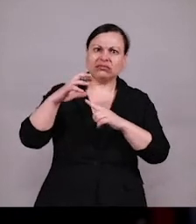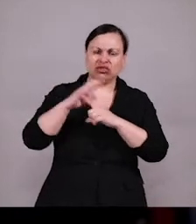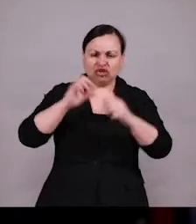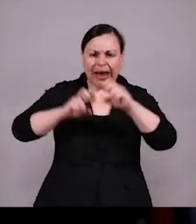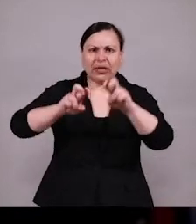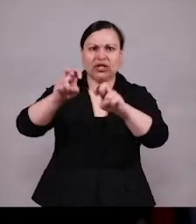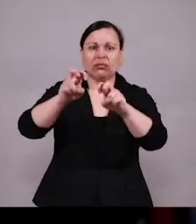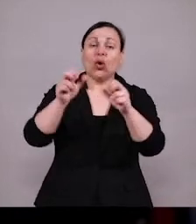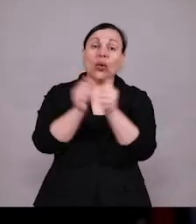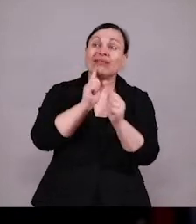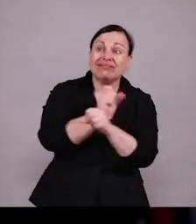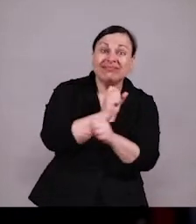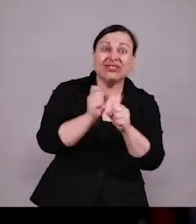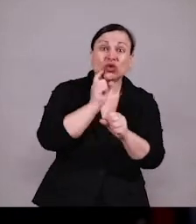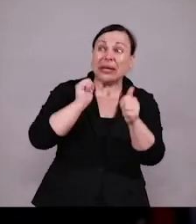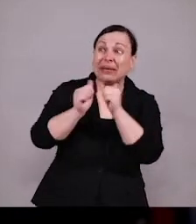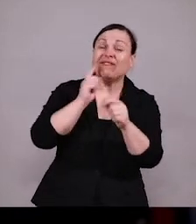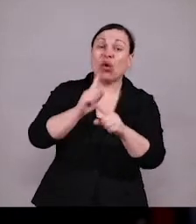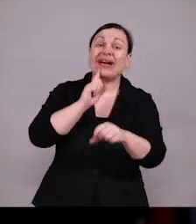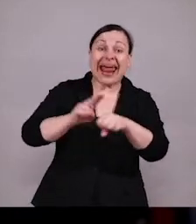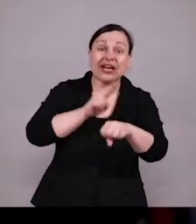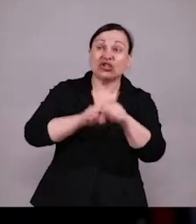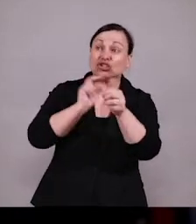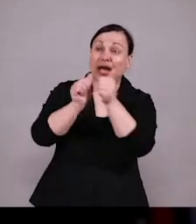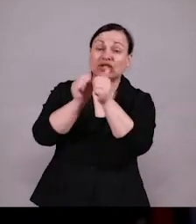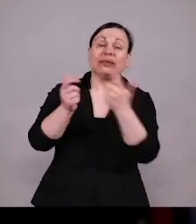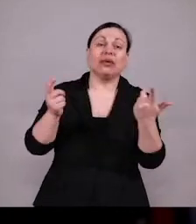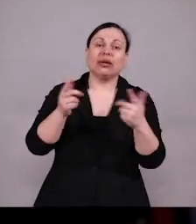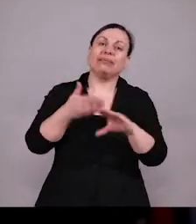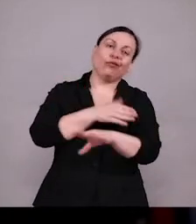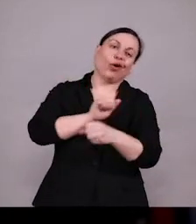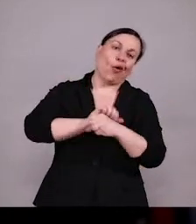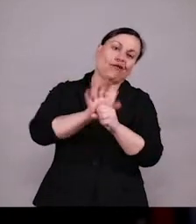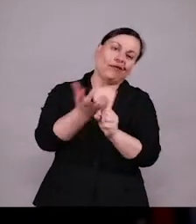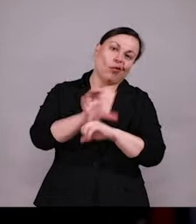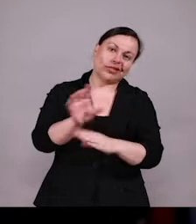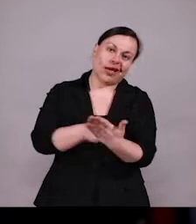to compete for a national championship, before COVID forced cancelling the event.